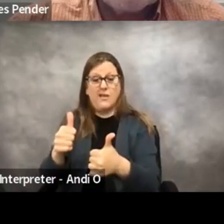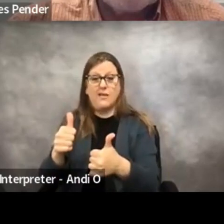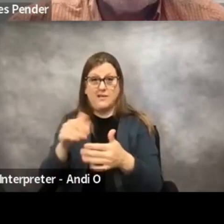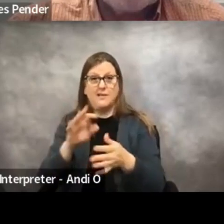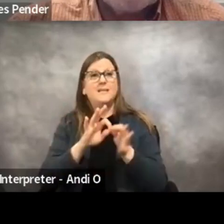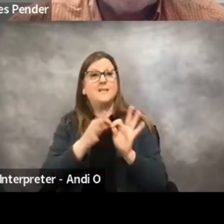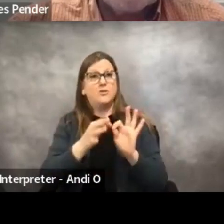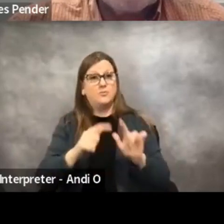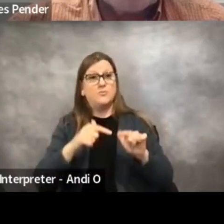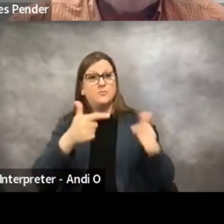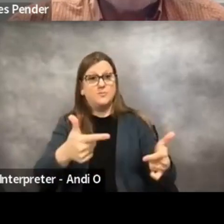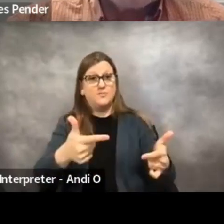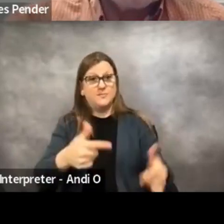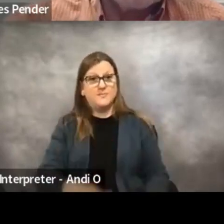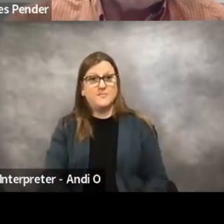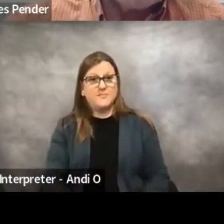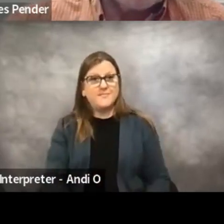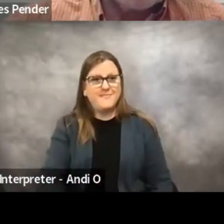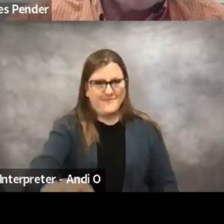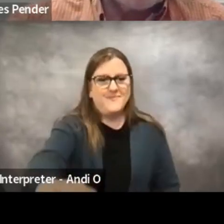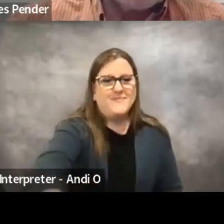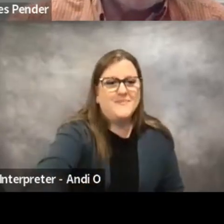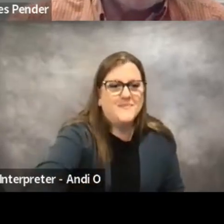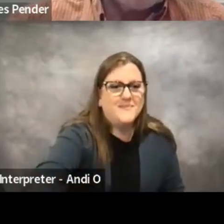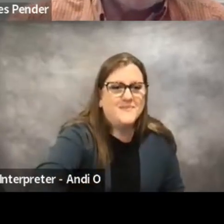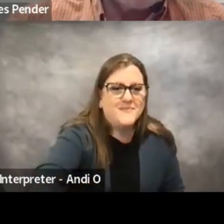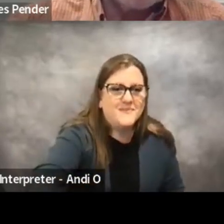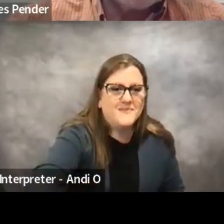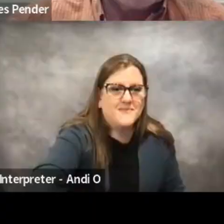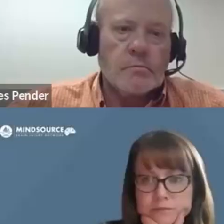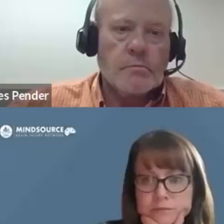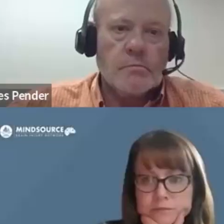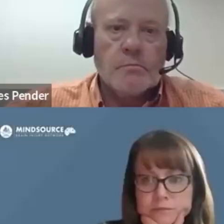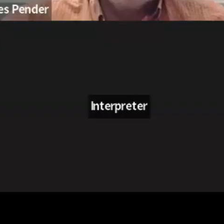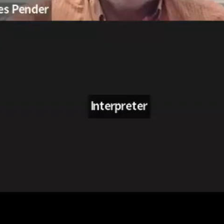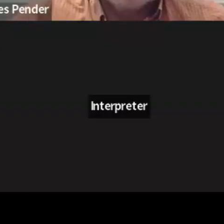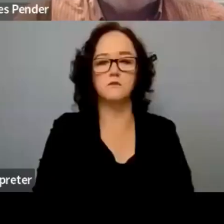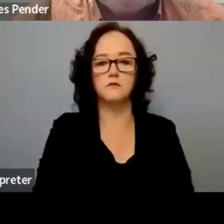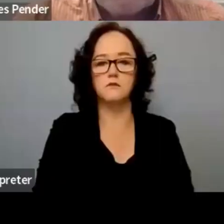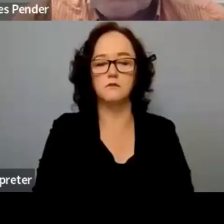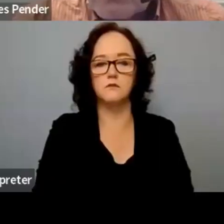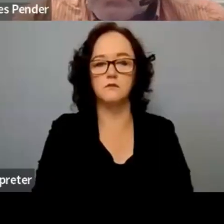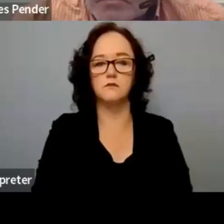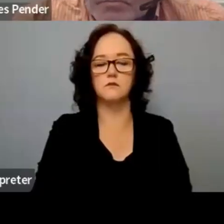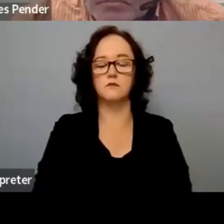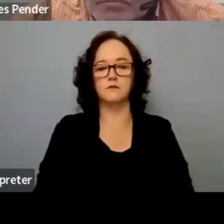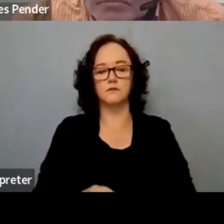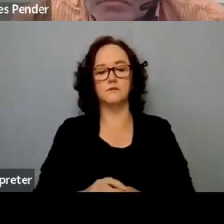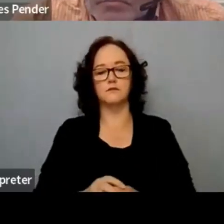That would be awesome. This is a Maria Crowley: longer situation that leads to a question, and